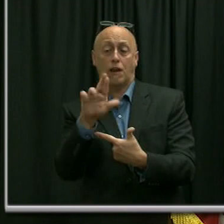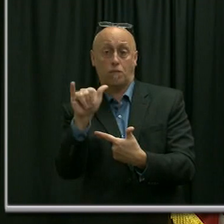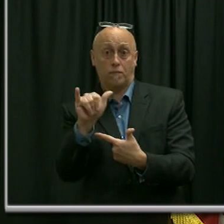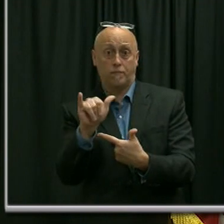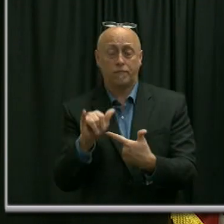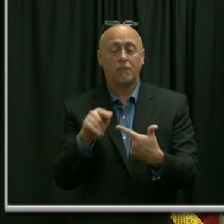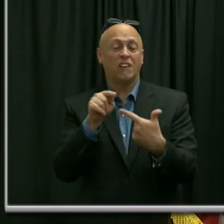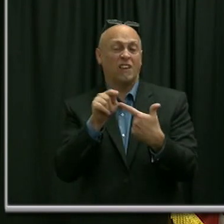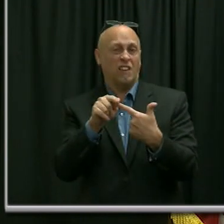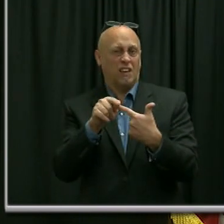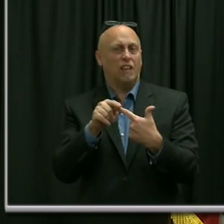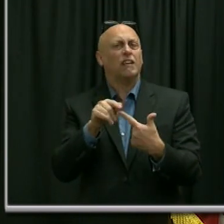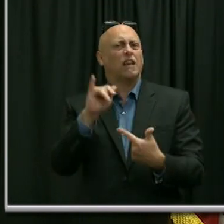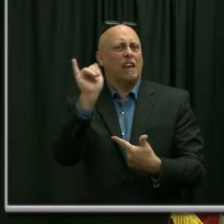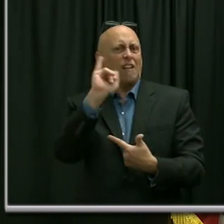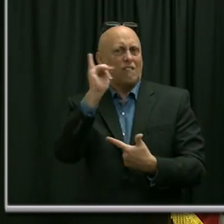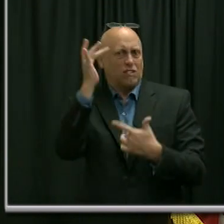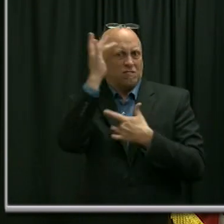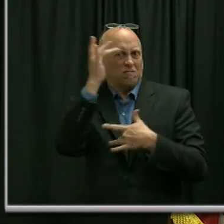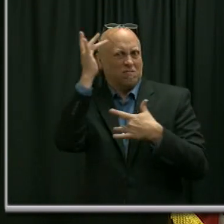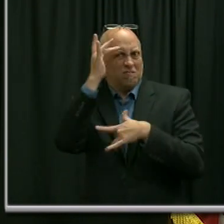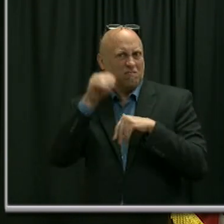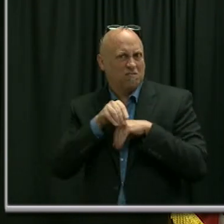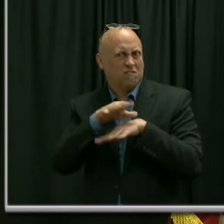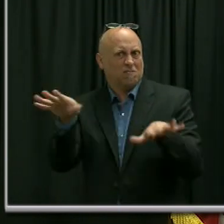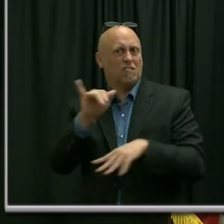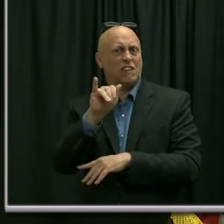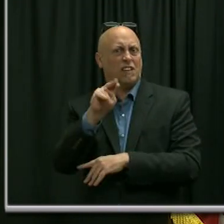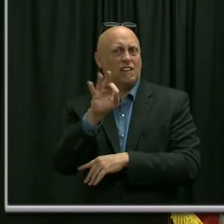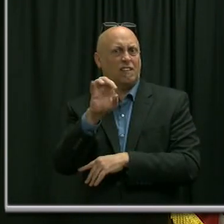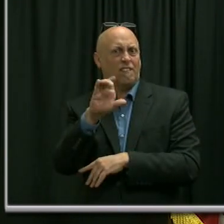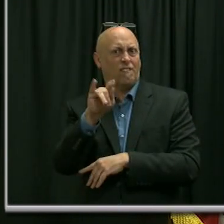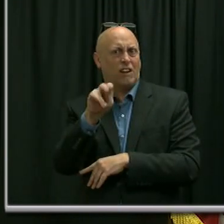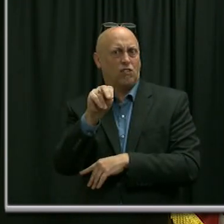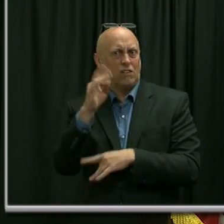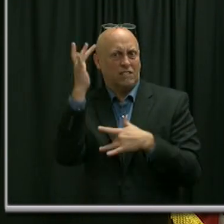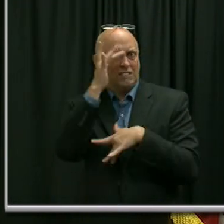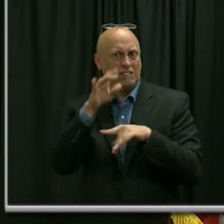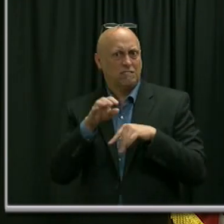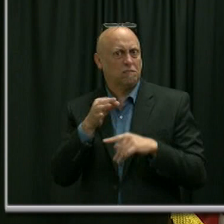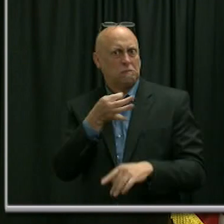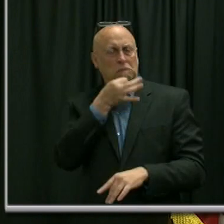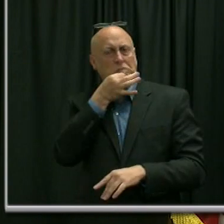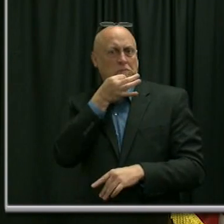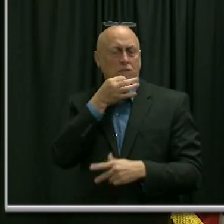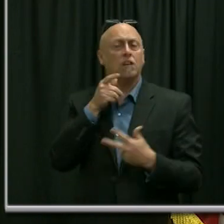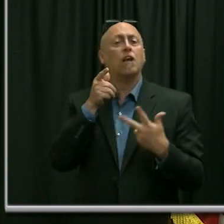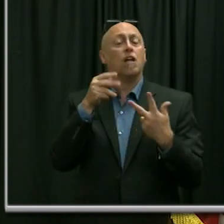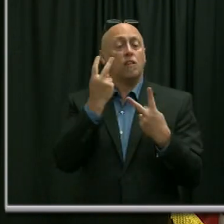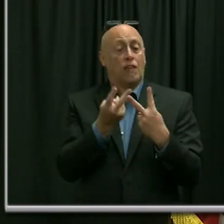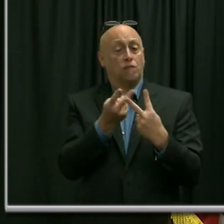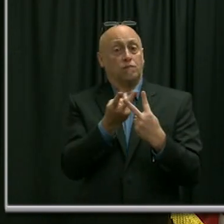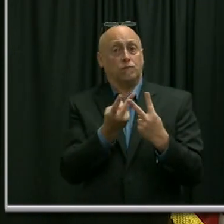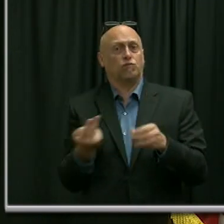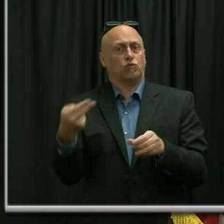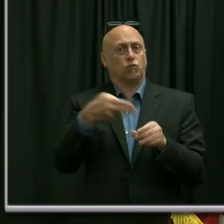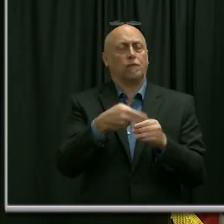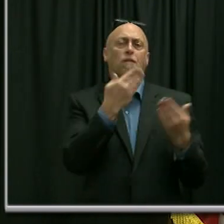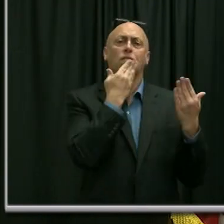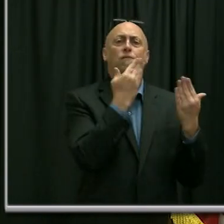MEDICAL COLLEGE AND HIMSELF AN INFECTIOUS DISEASE EXPERT FOR